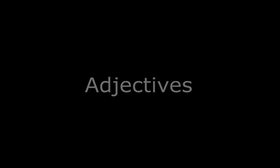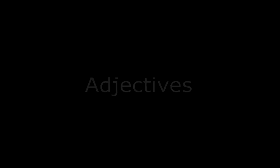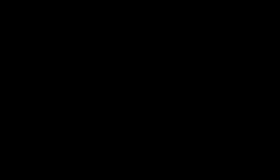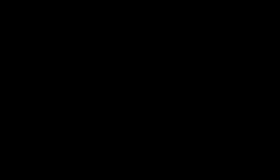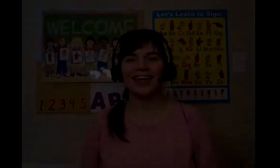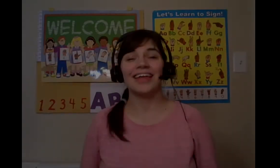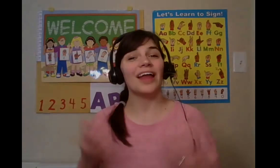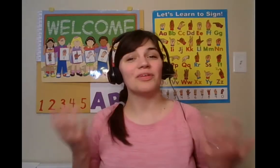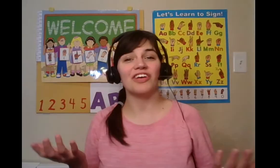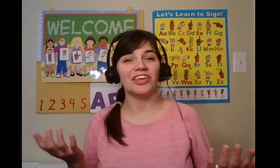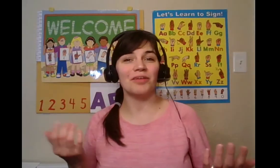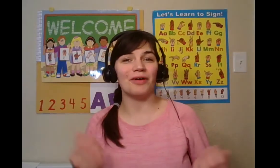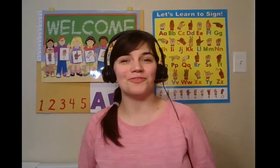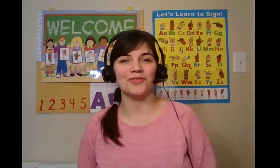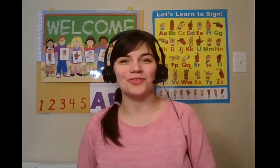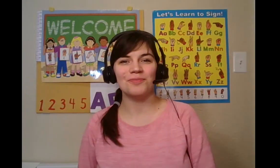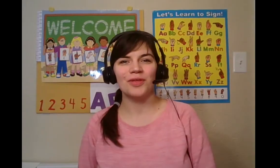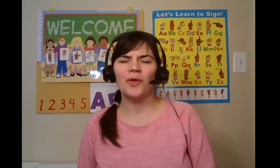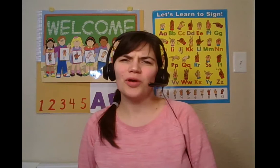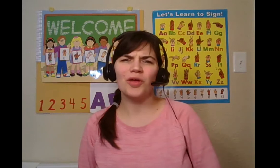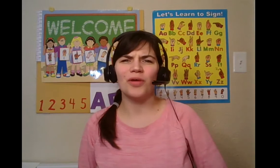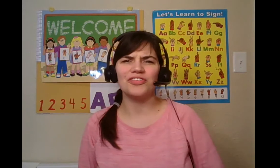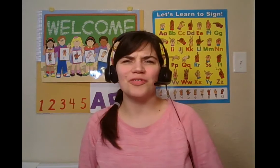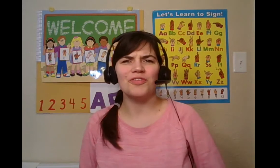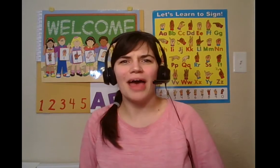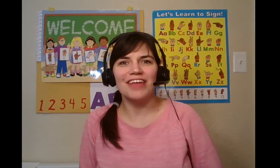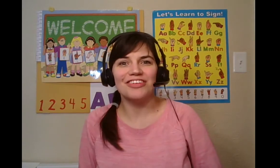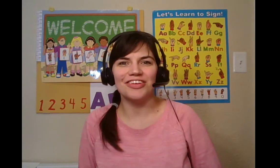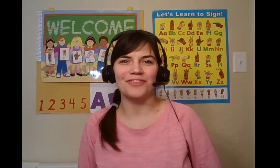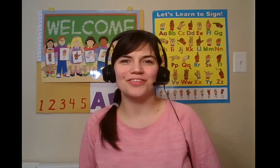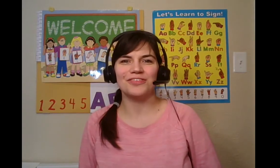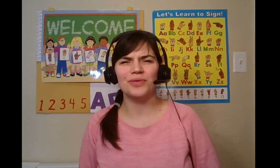Now when talking about food, we're gonna want to know some adjectives so we can